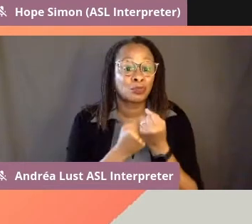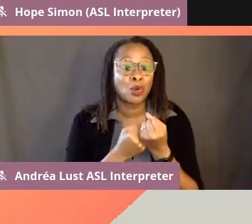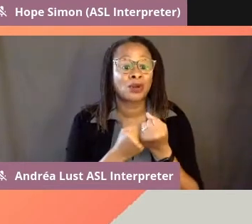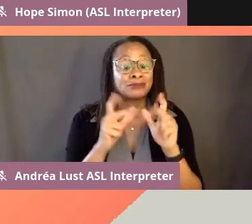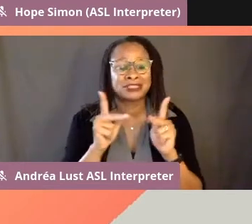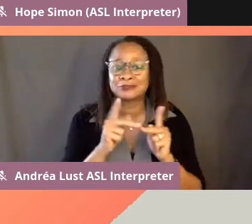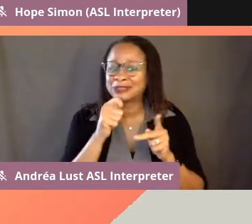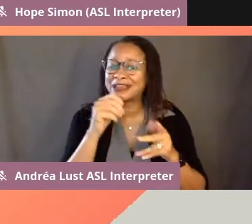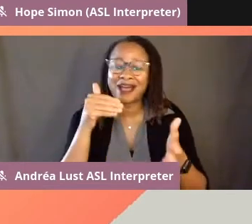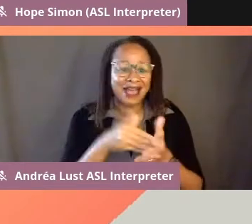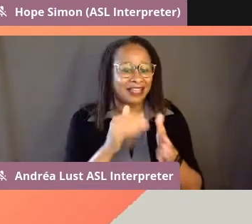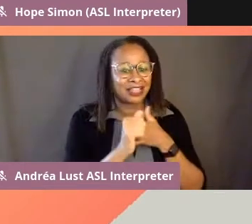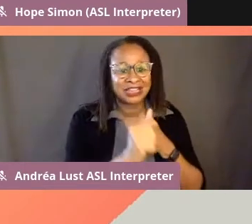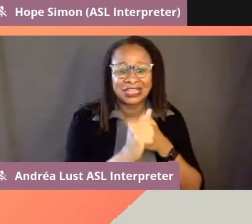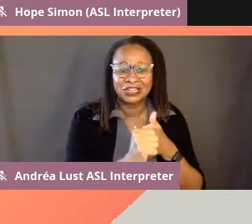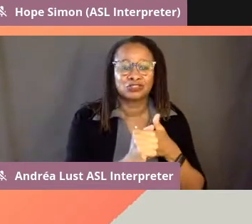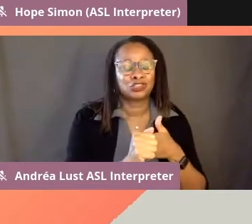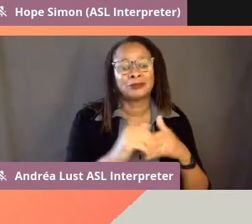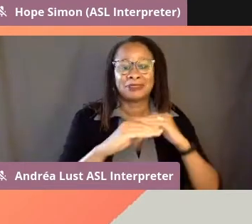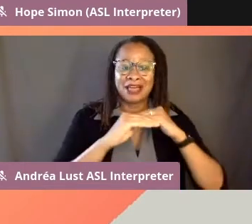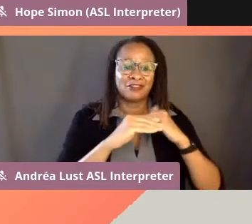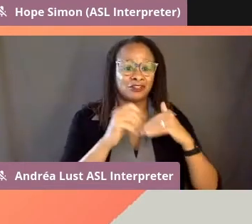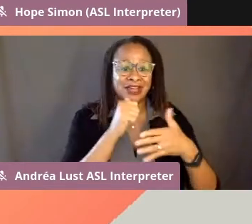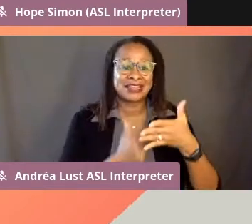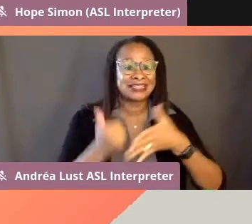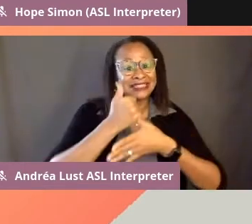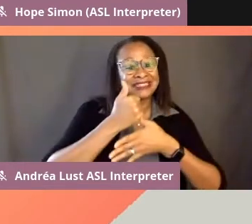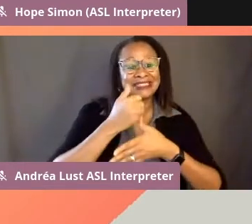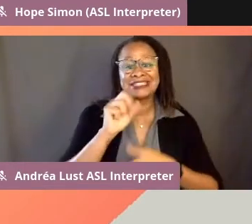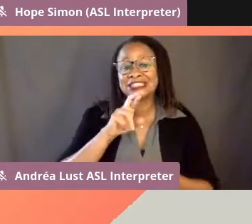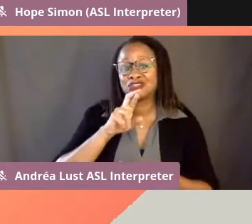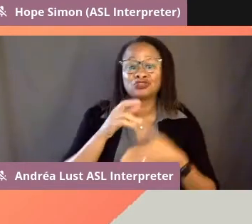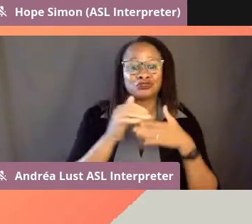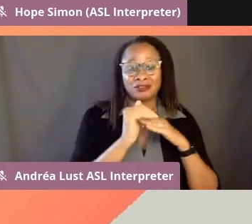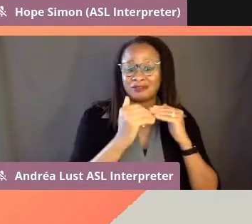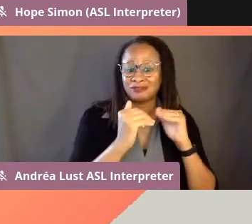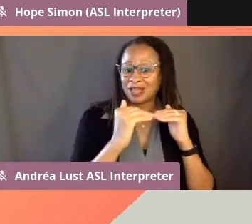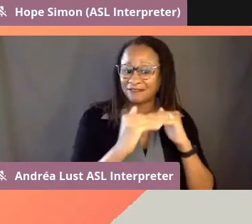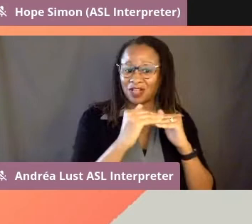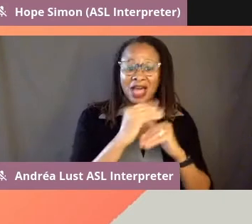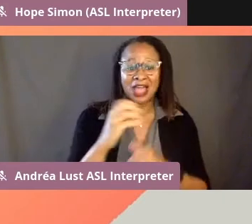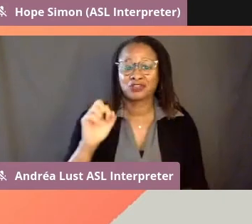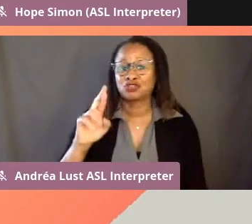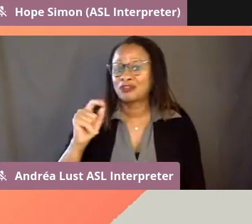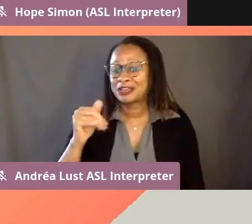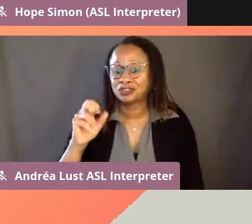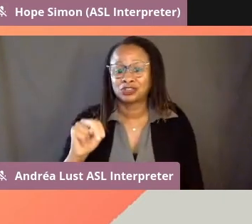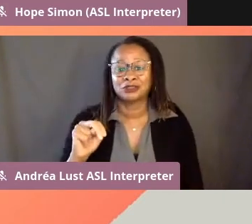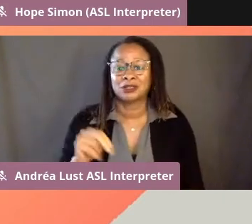not at the senior level. And the curation, you know, as Bao was saying, like you can't separate it.